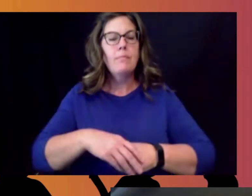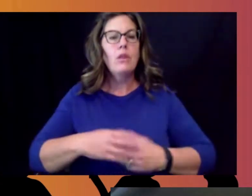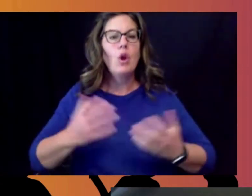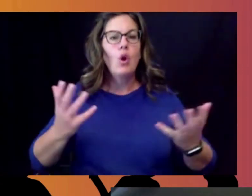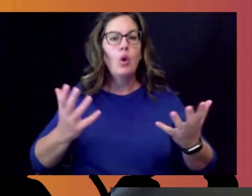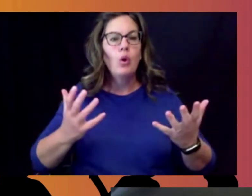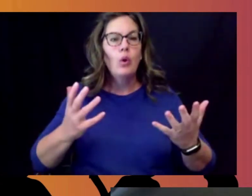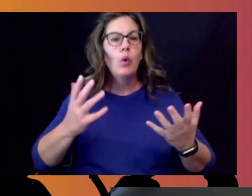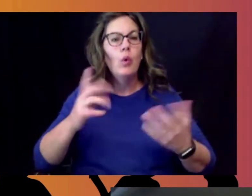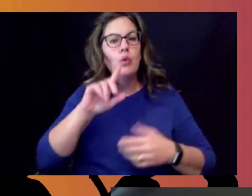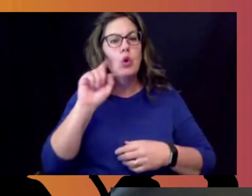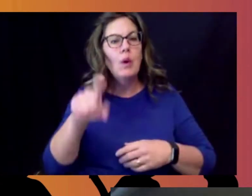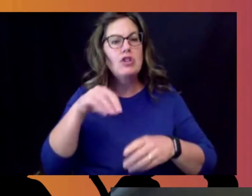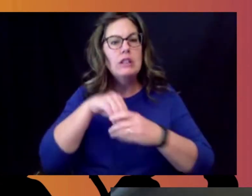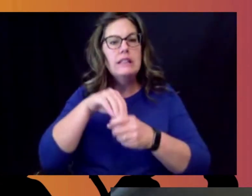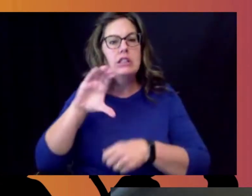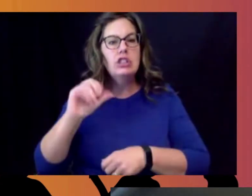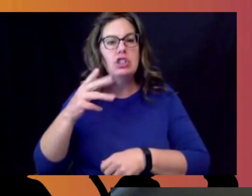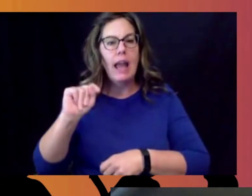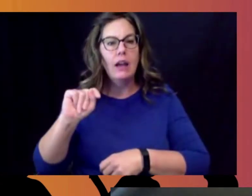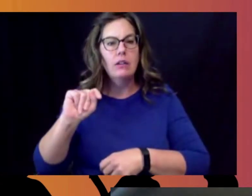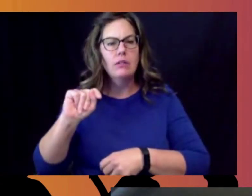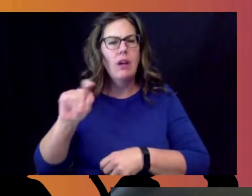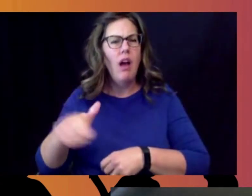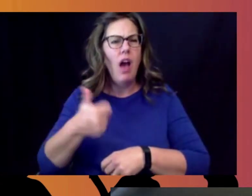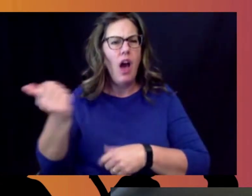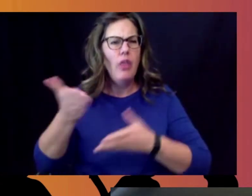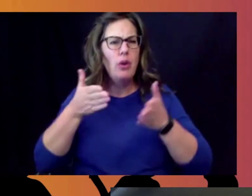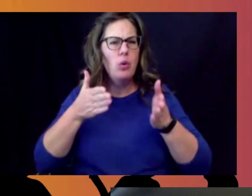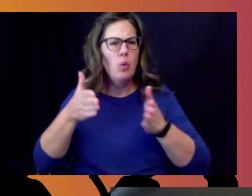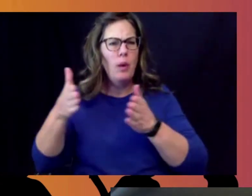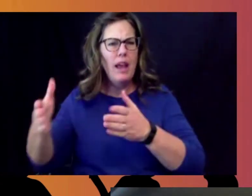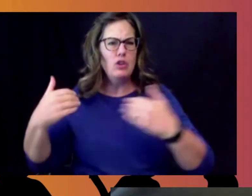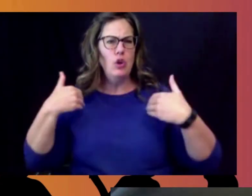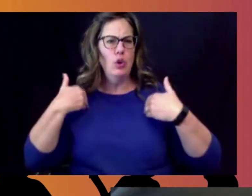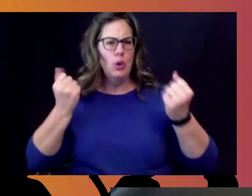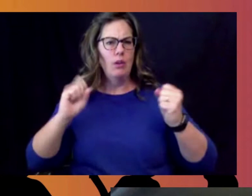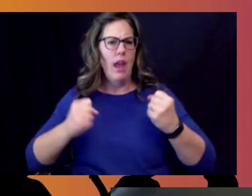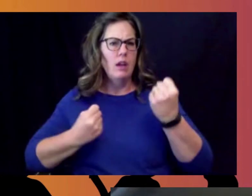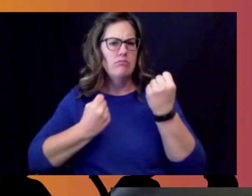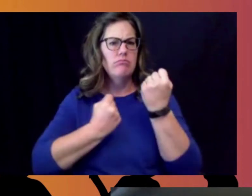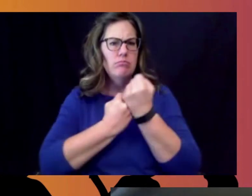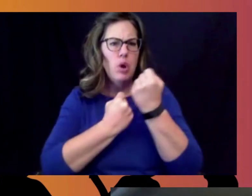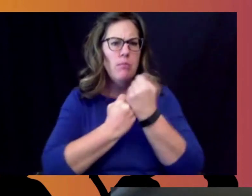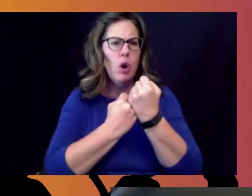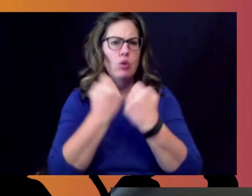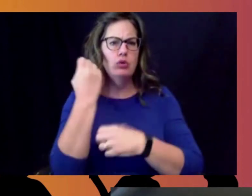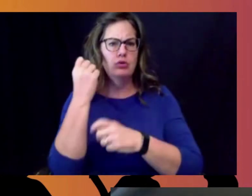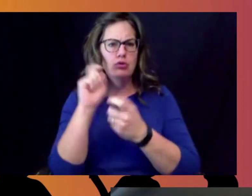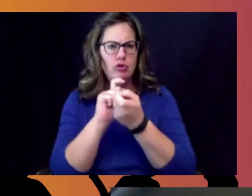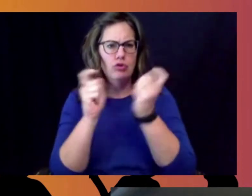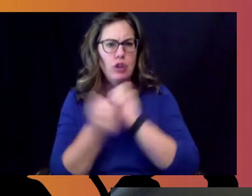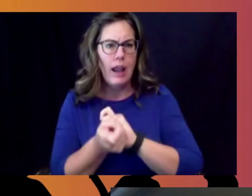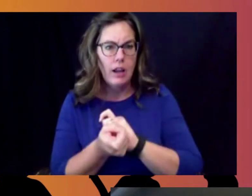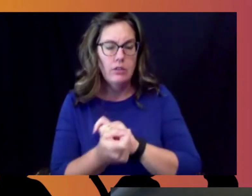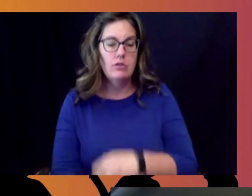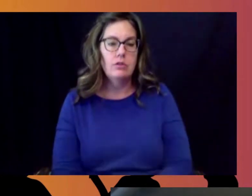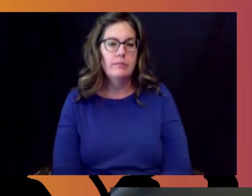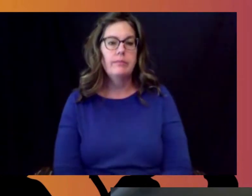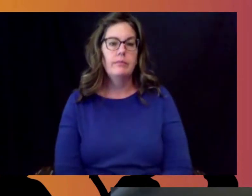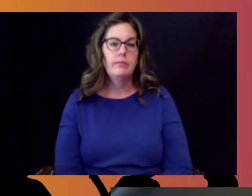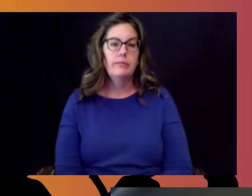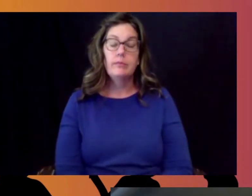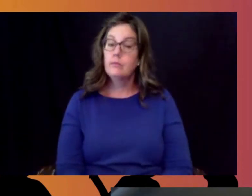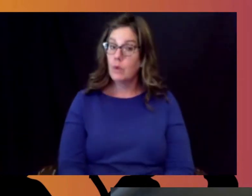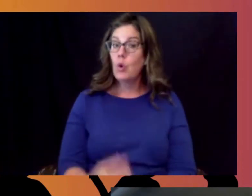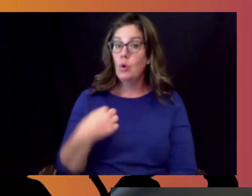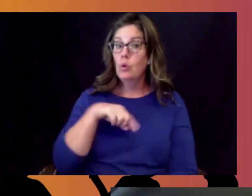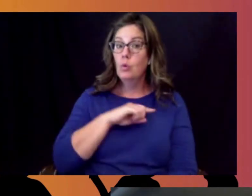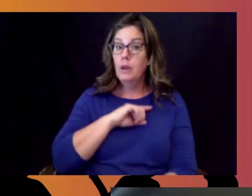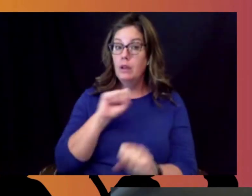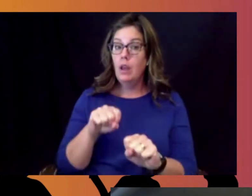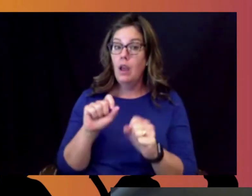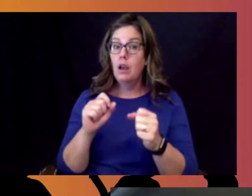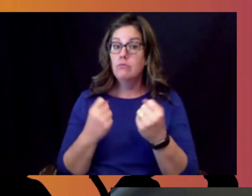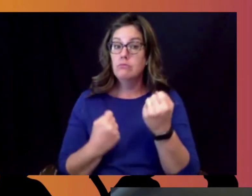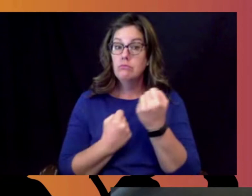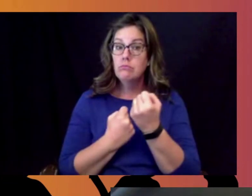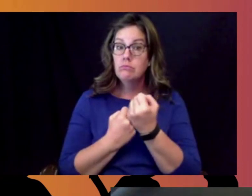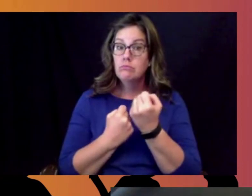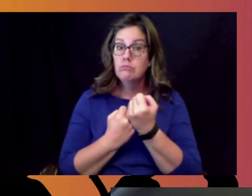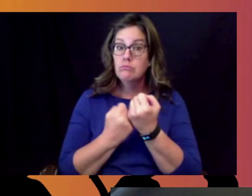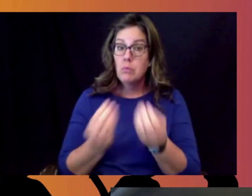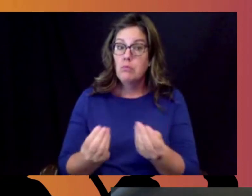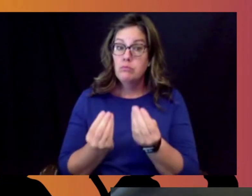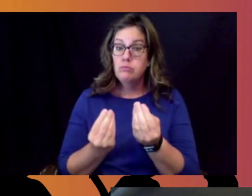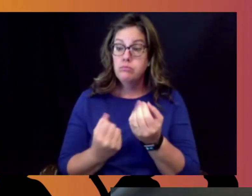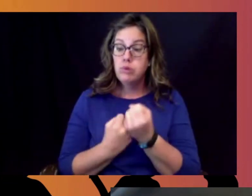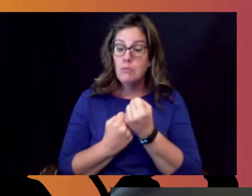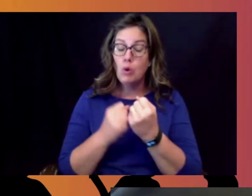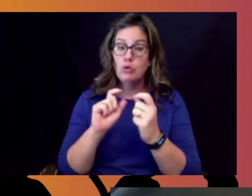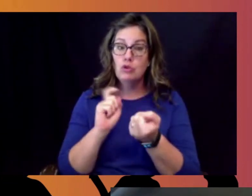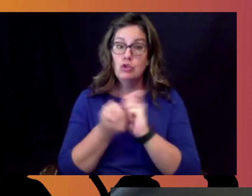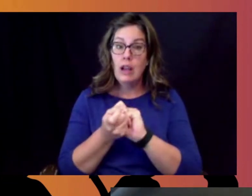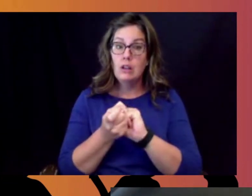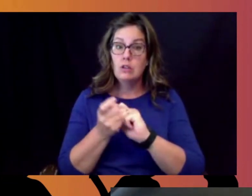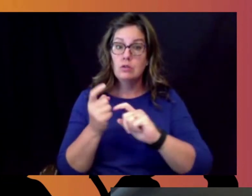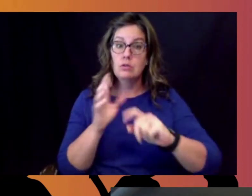promote change yeah um we can uh promote change uh by not only just talking about access to protest